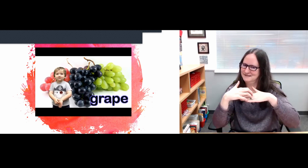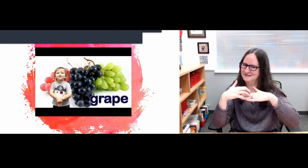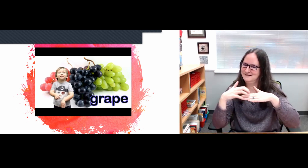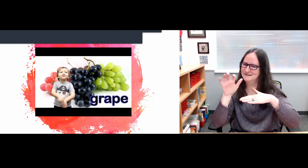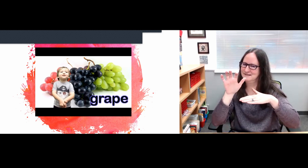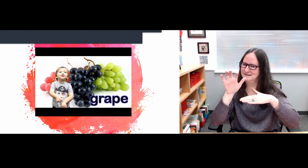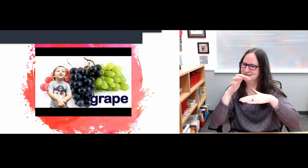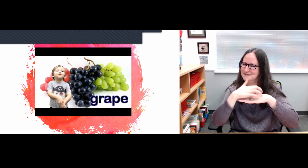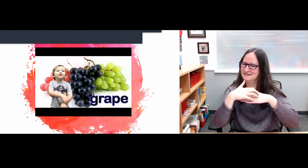And grapes.